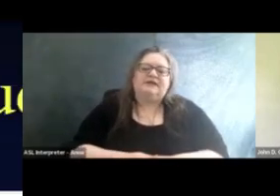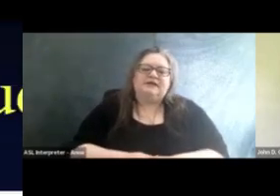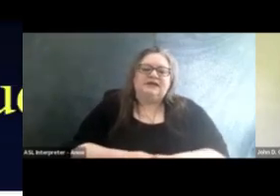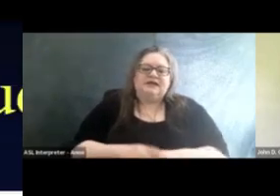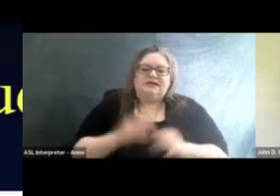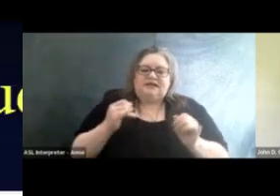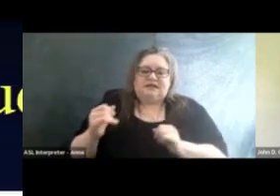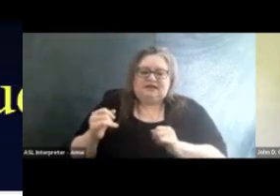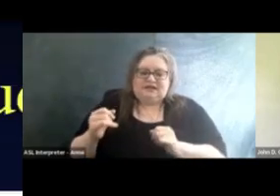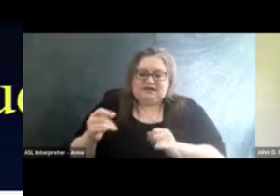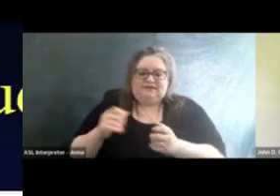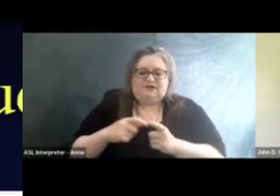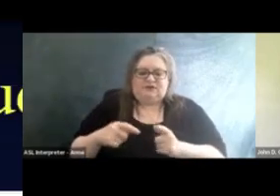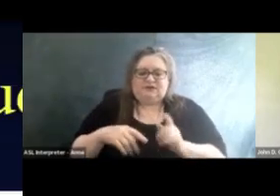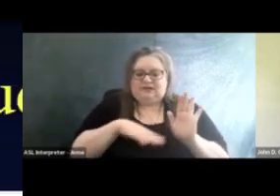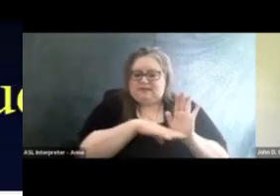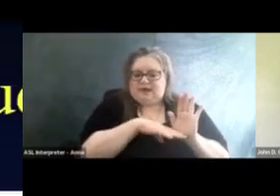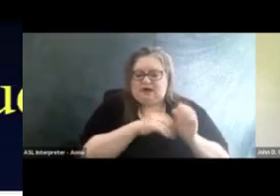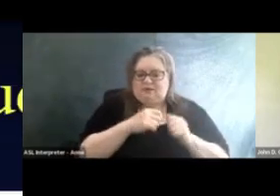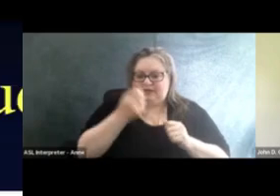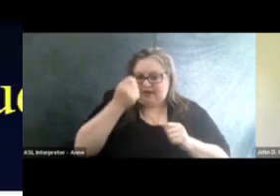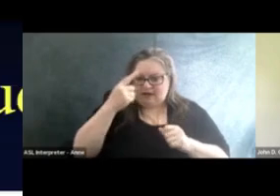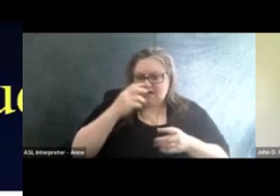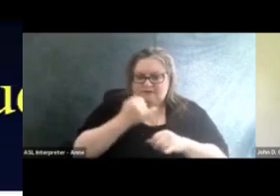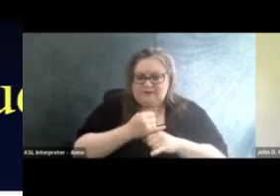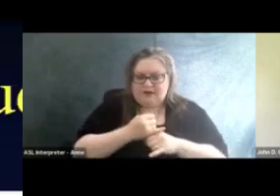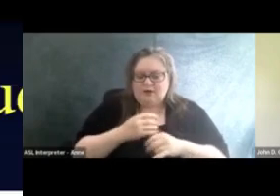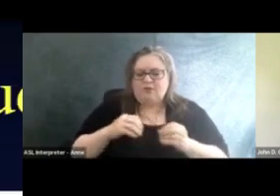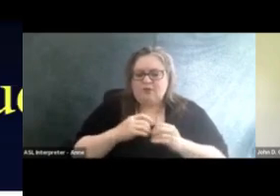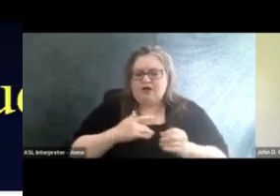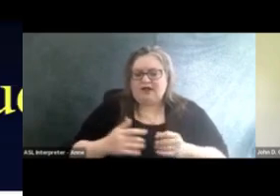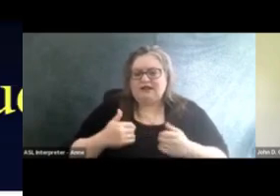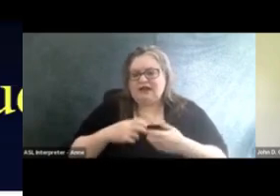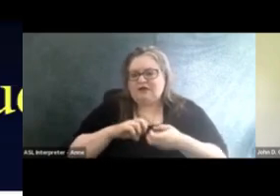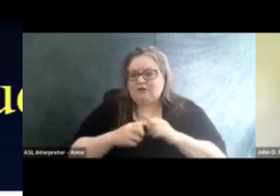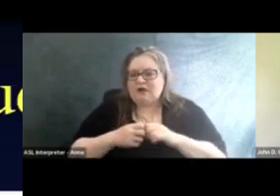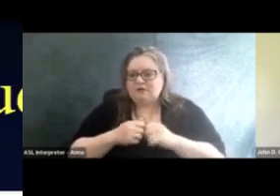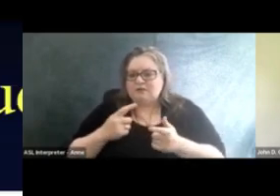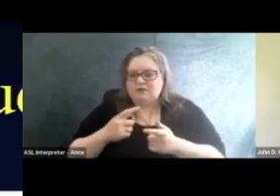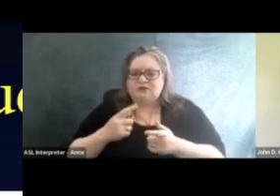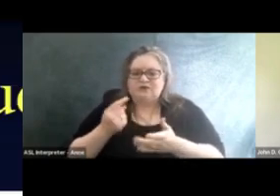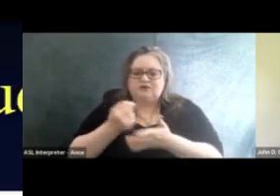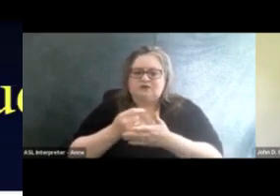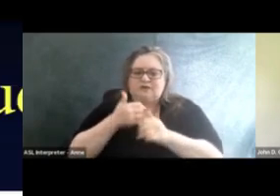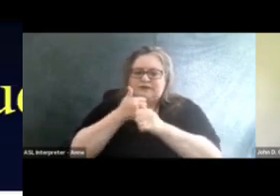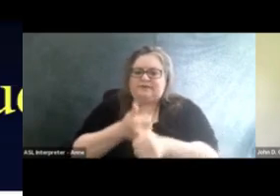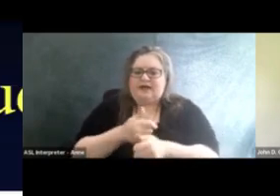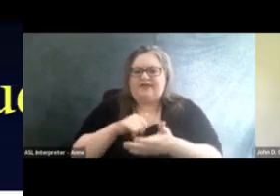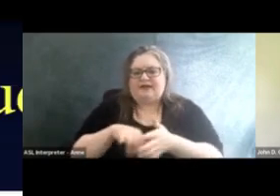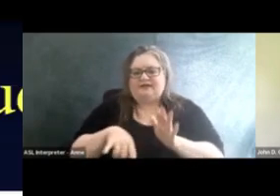cognitive impairment were more likely to have problems with treatment compliance, and that's the negative the dotted line